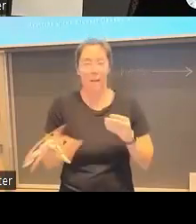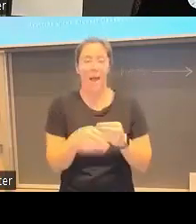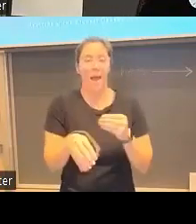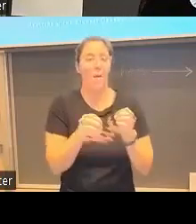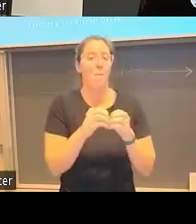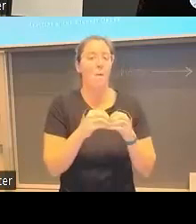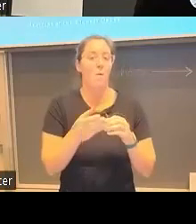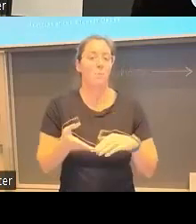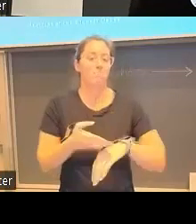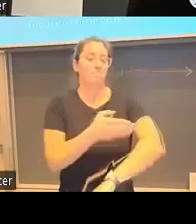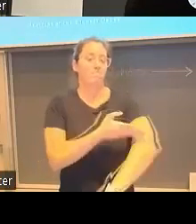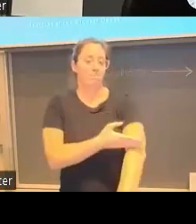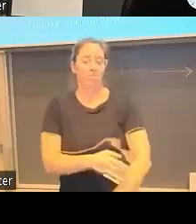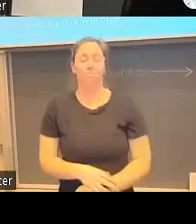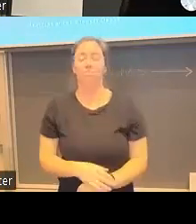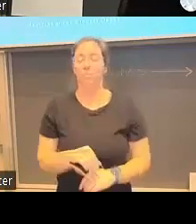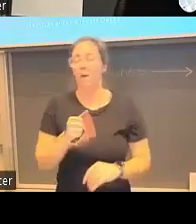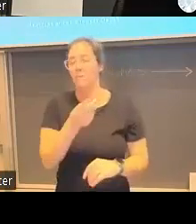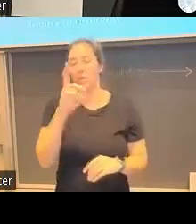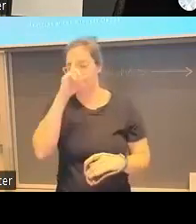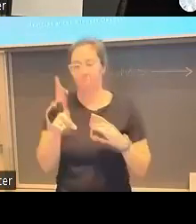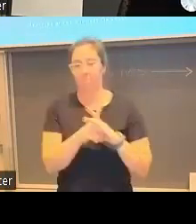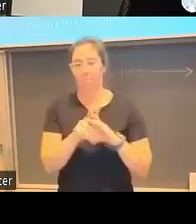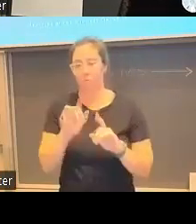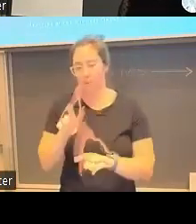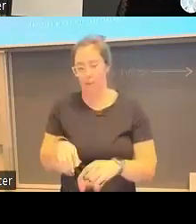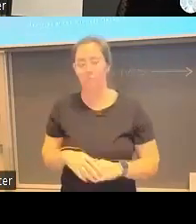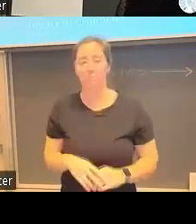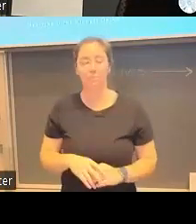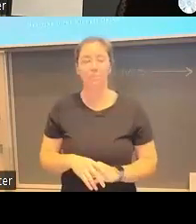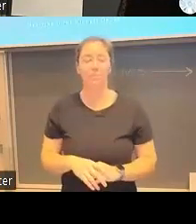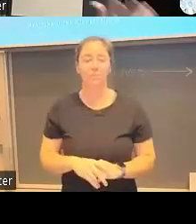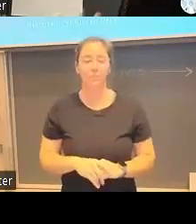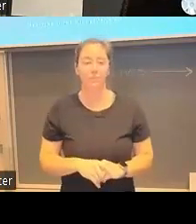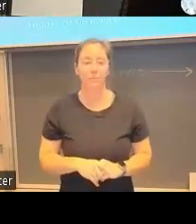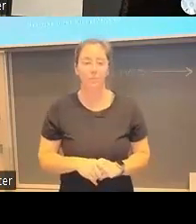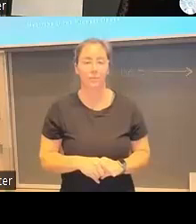so I think two things come to mind in response to that um there are uh you know part of what we all